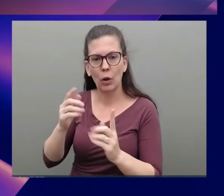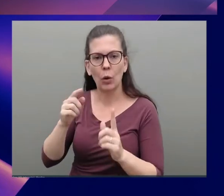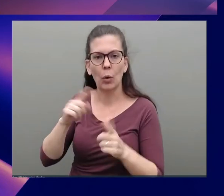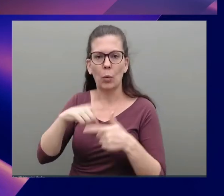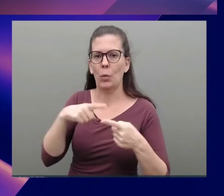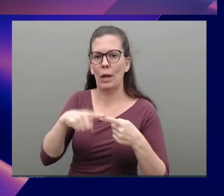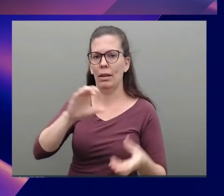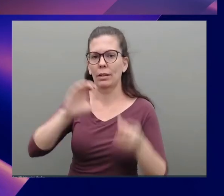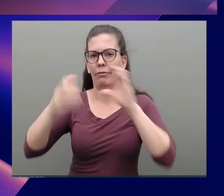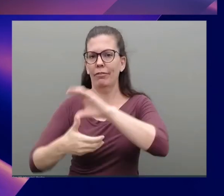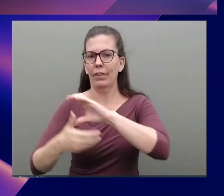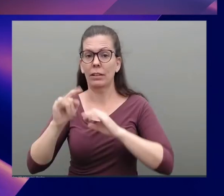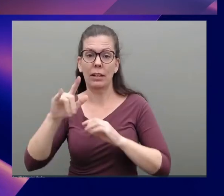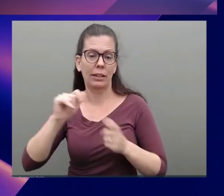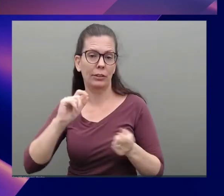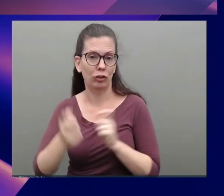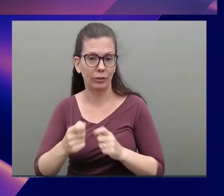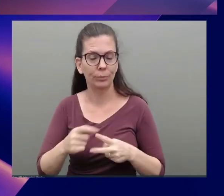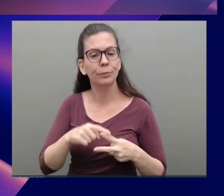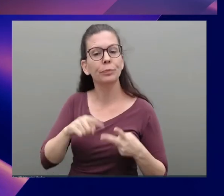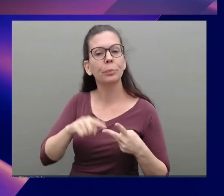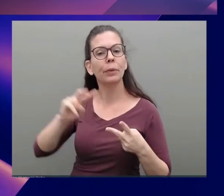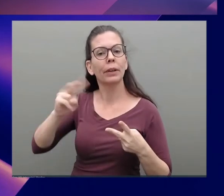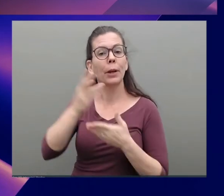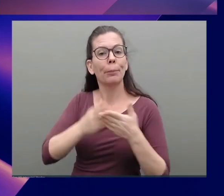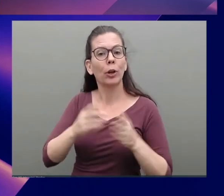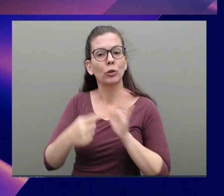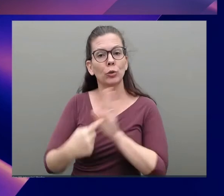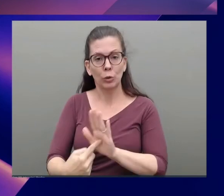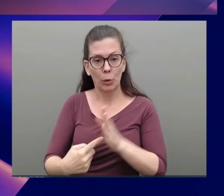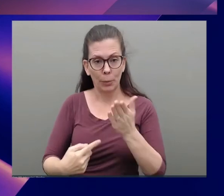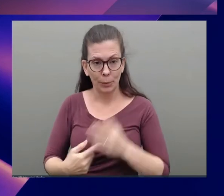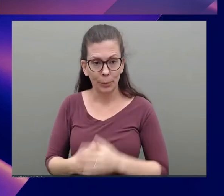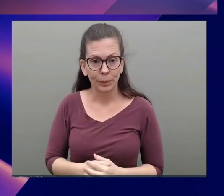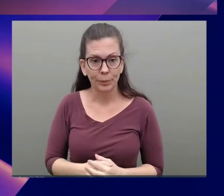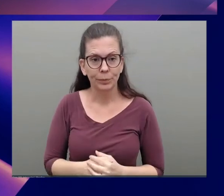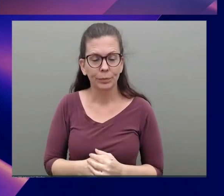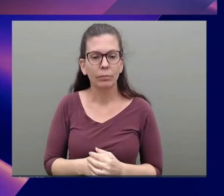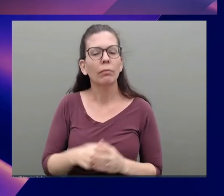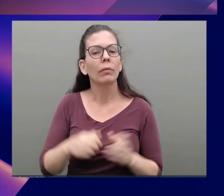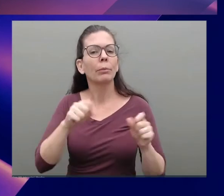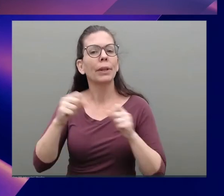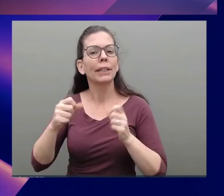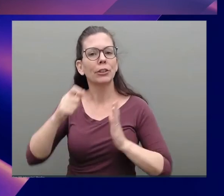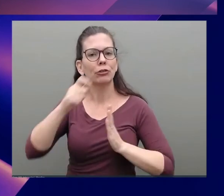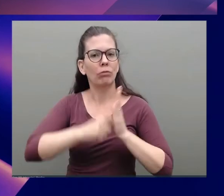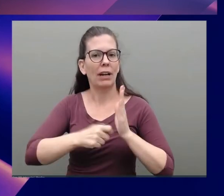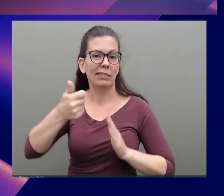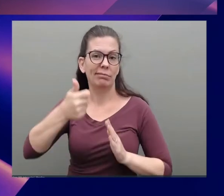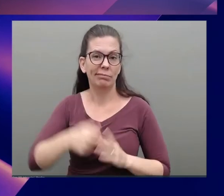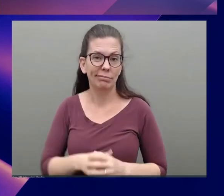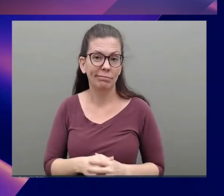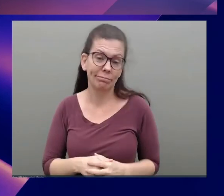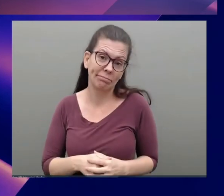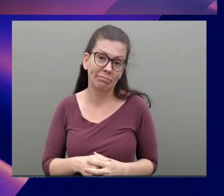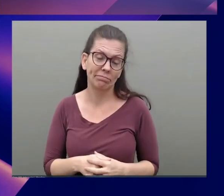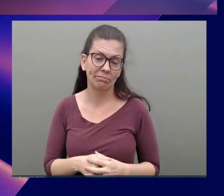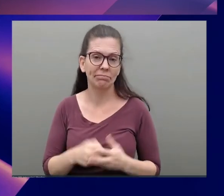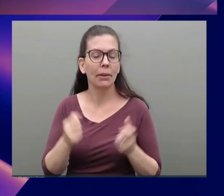The second part of what I wanna show you is the ability to write your own. So a lot of our customers were interested